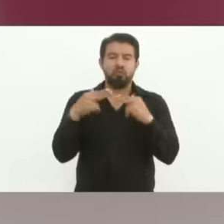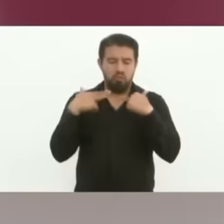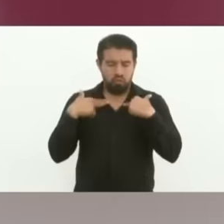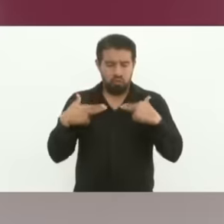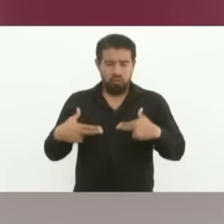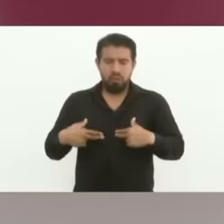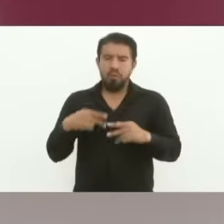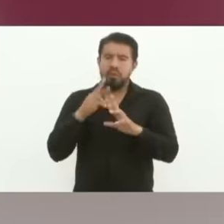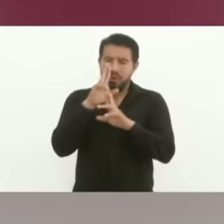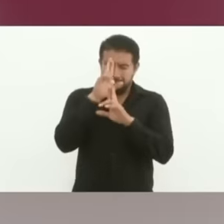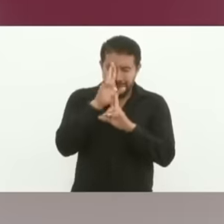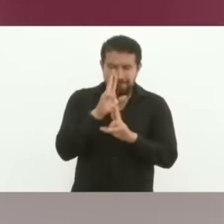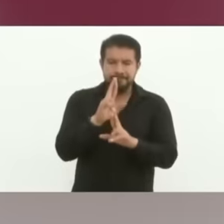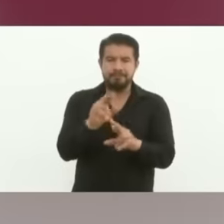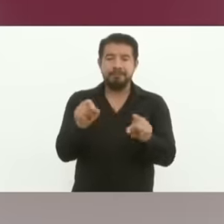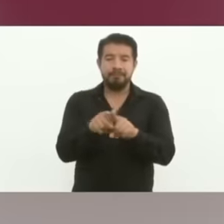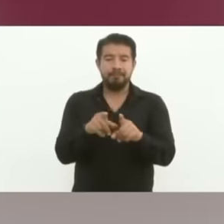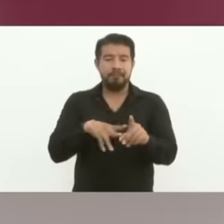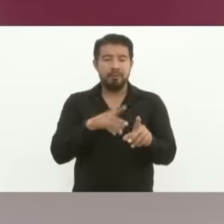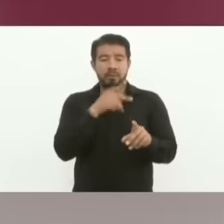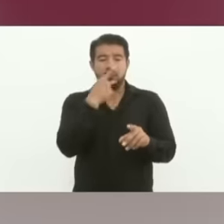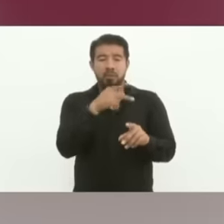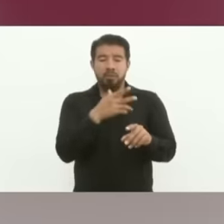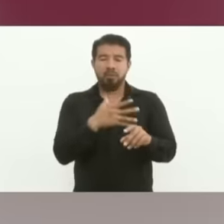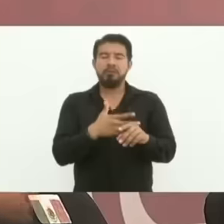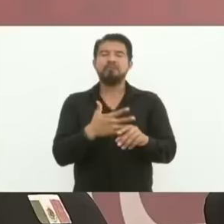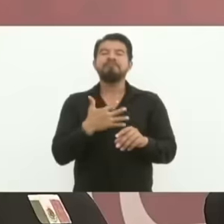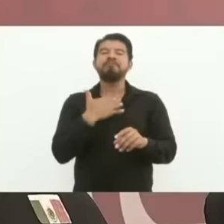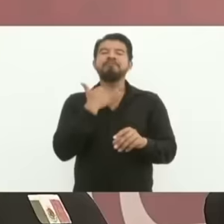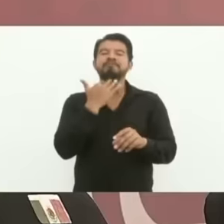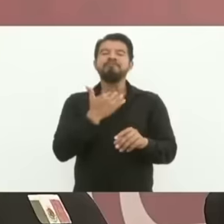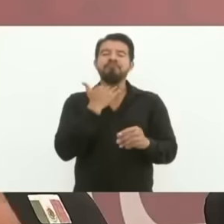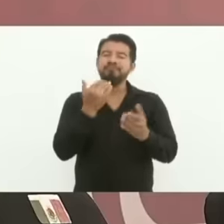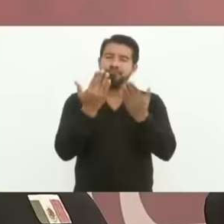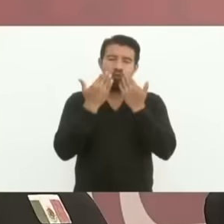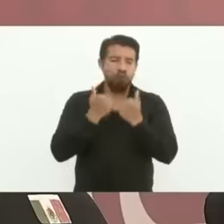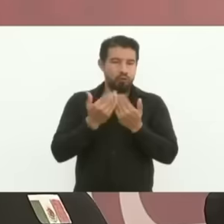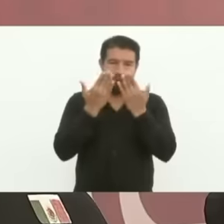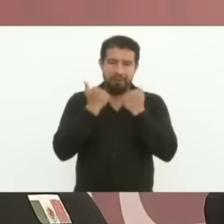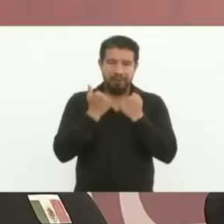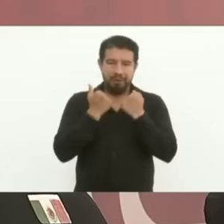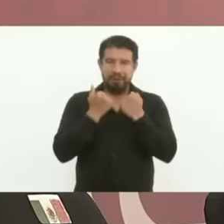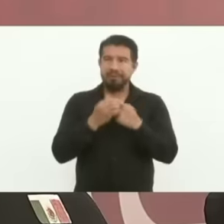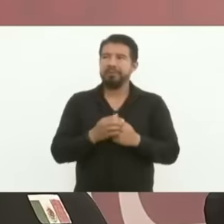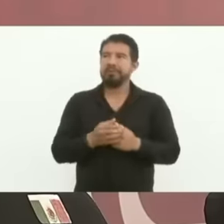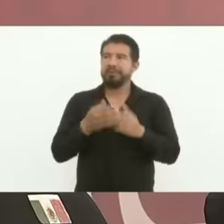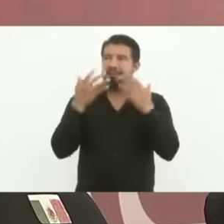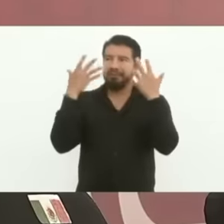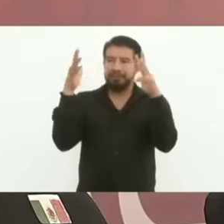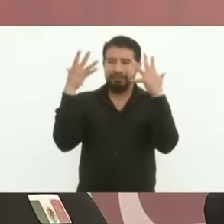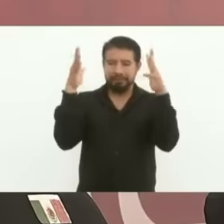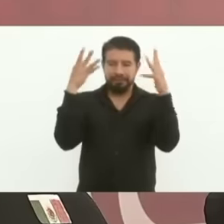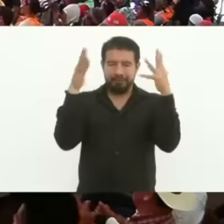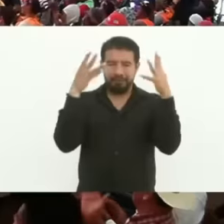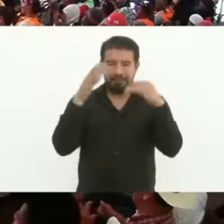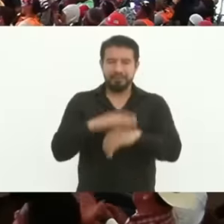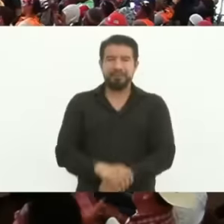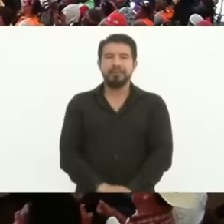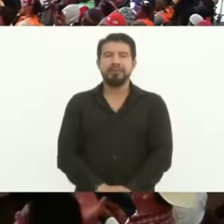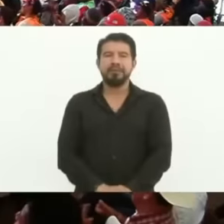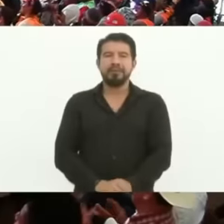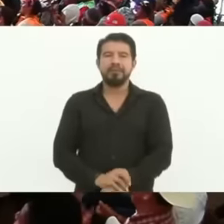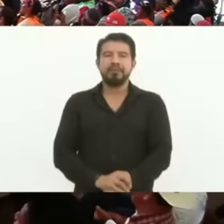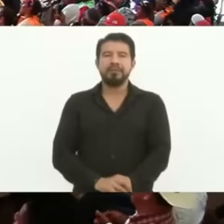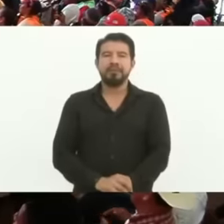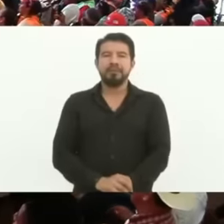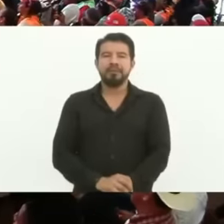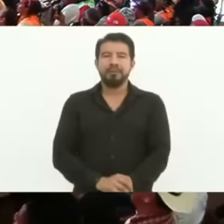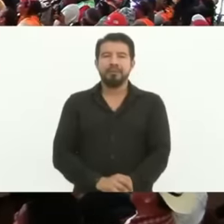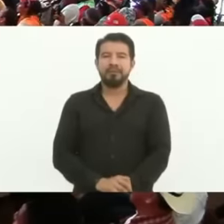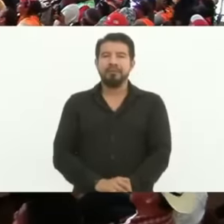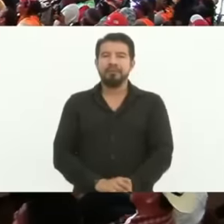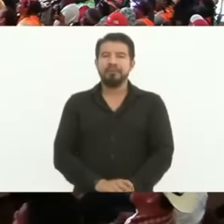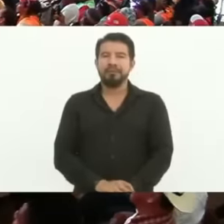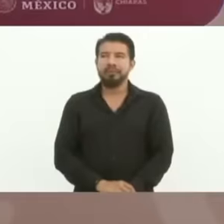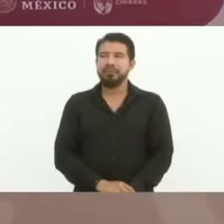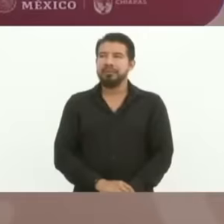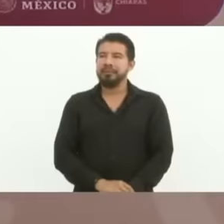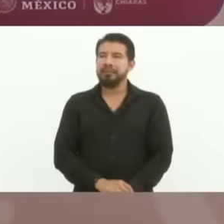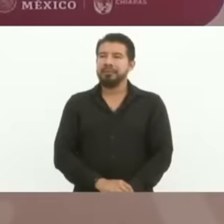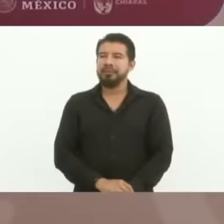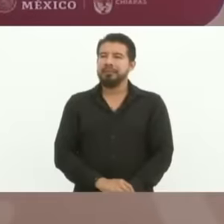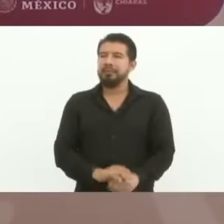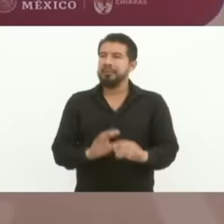incorruptible so that's why I can go calmly to